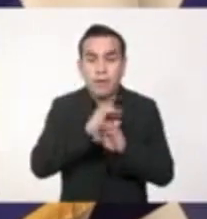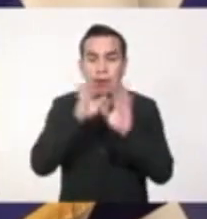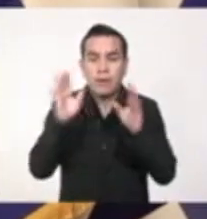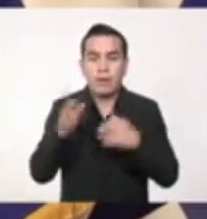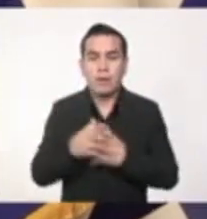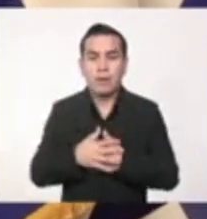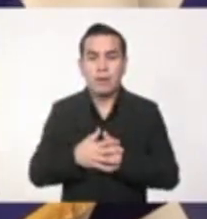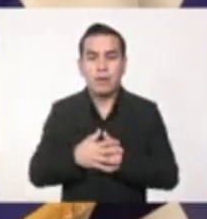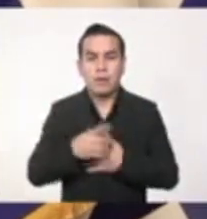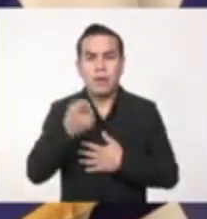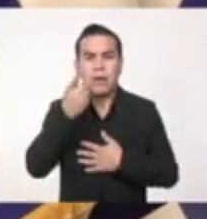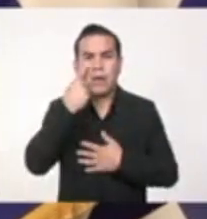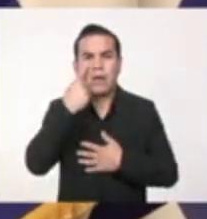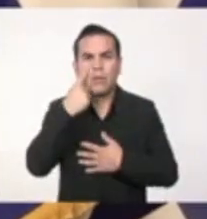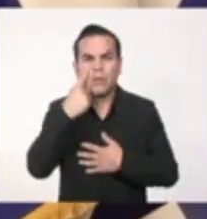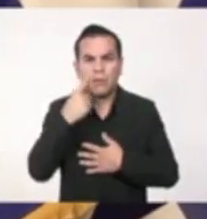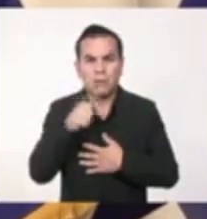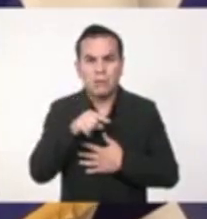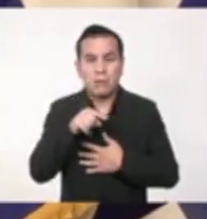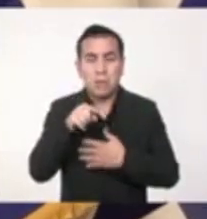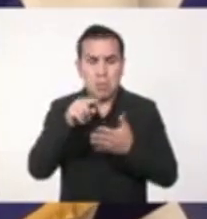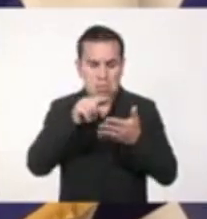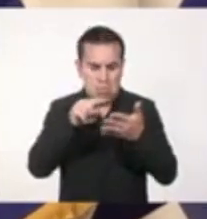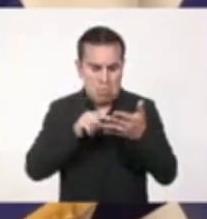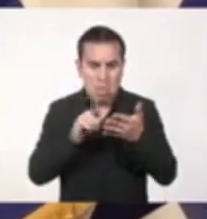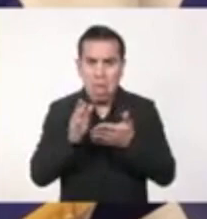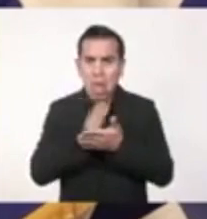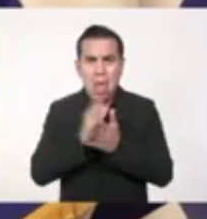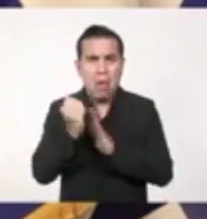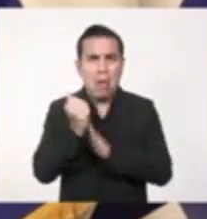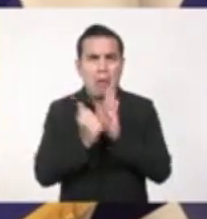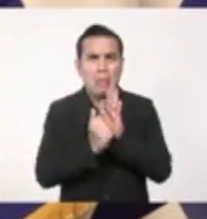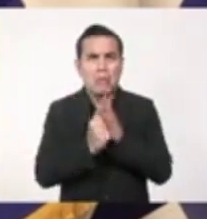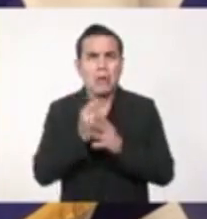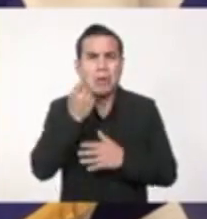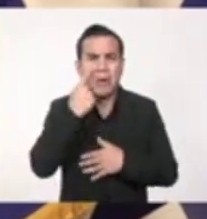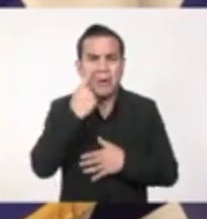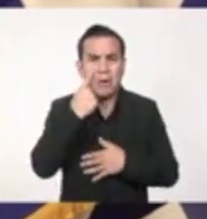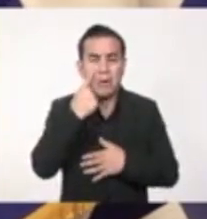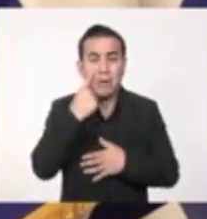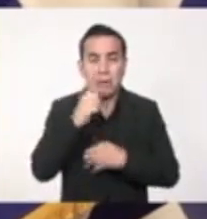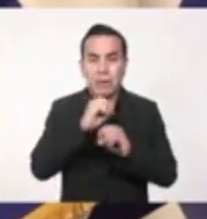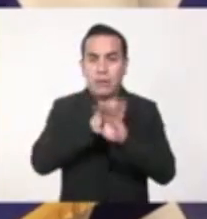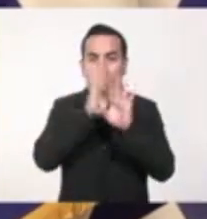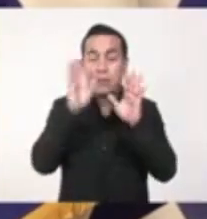where does that say? It doesn't say that here. It says here, you have to